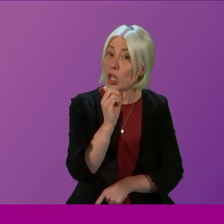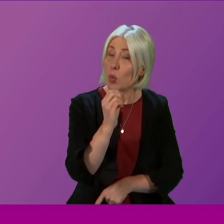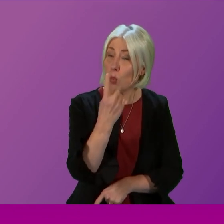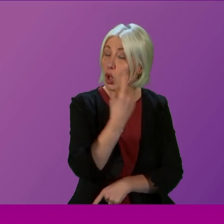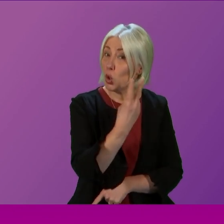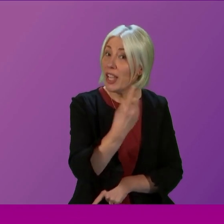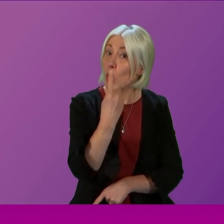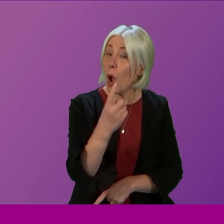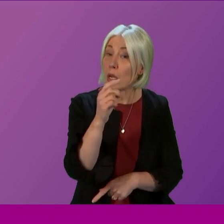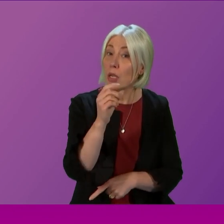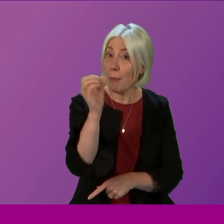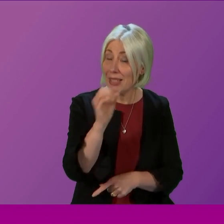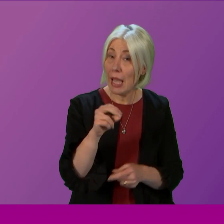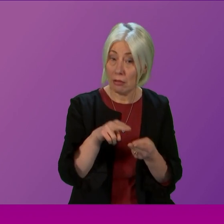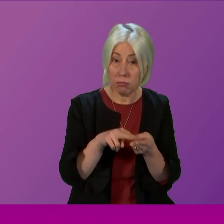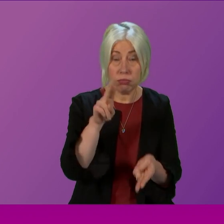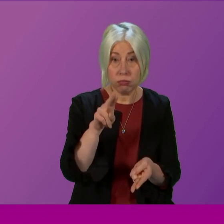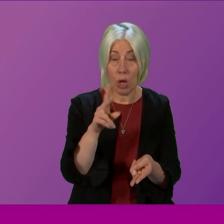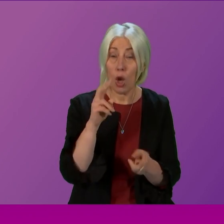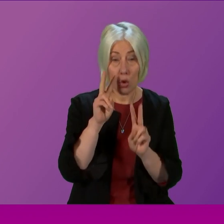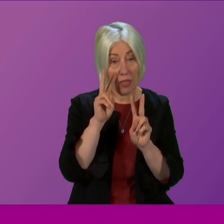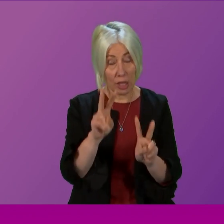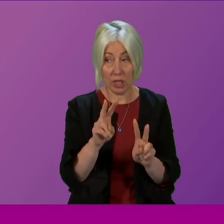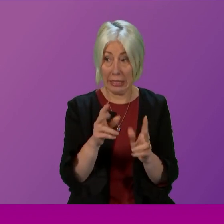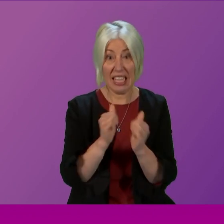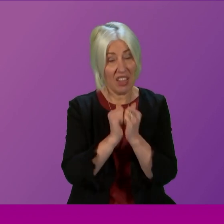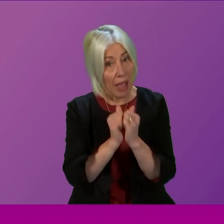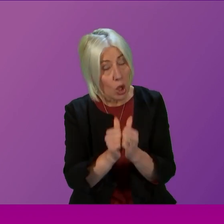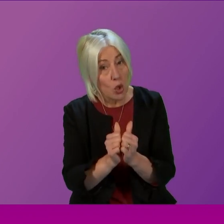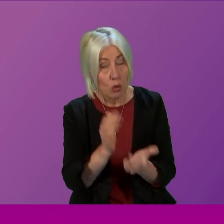increase, which demonstrates the value that we attach to what they do. I think that teachers